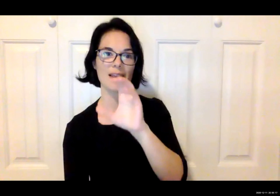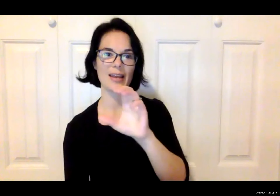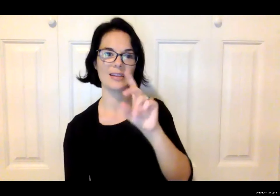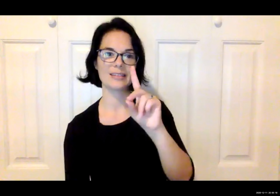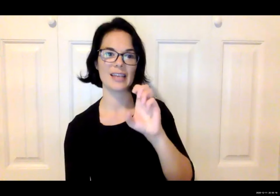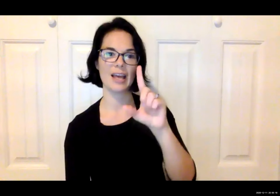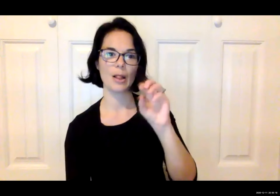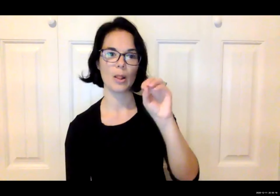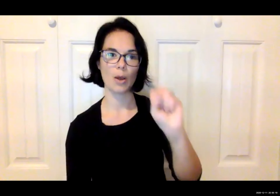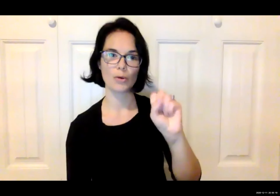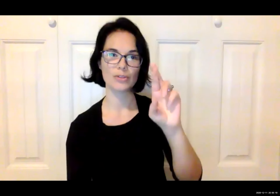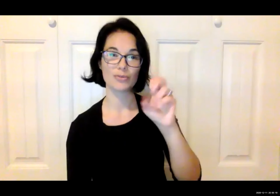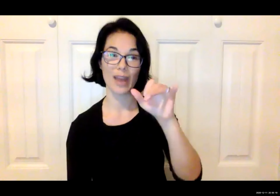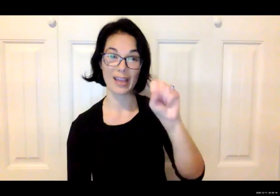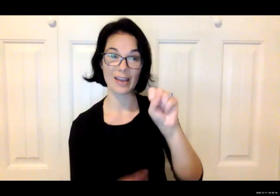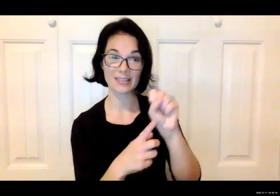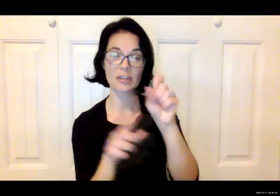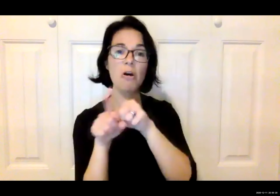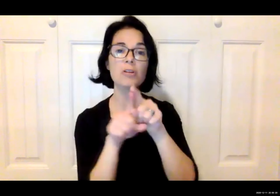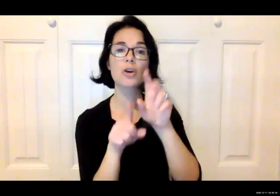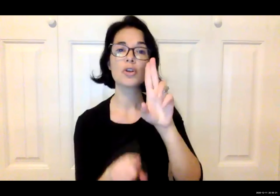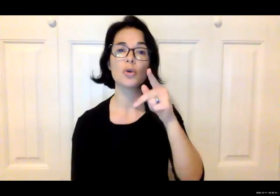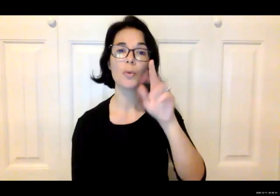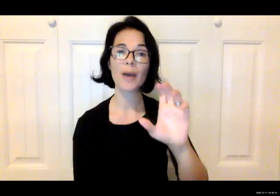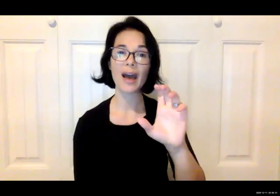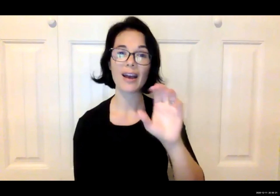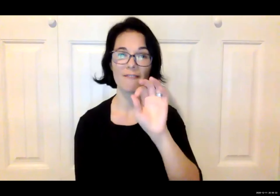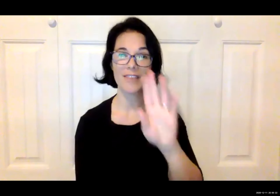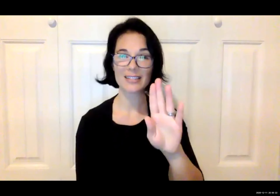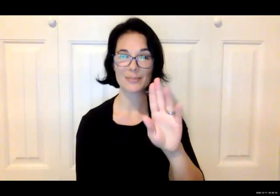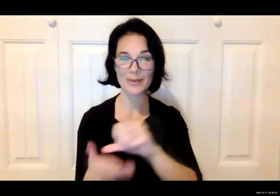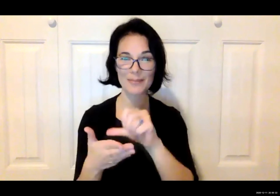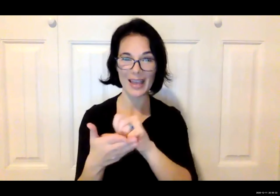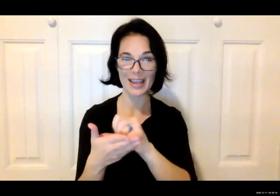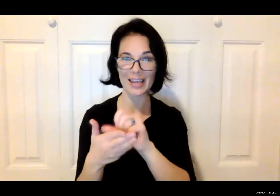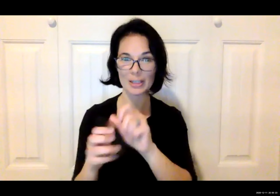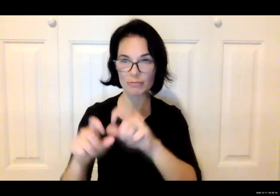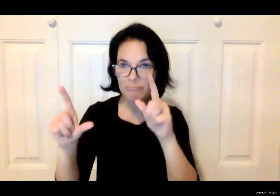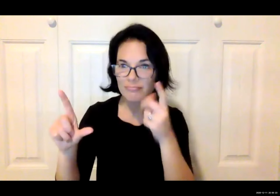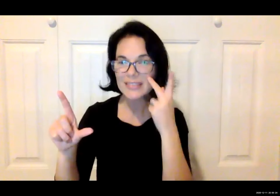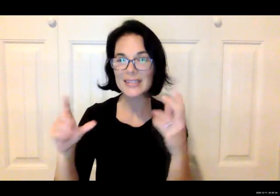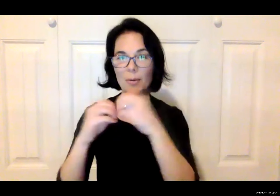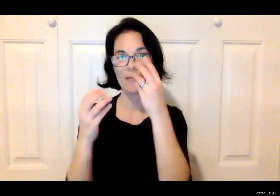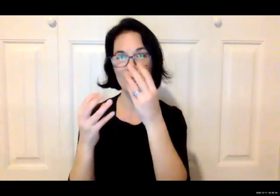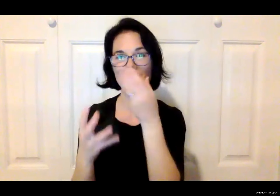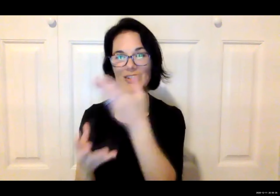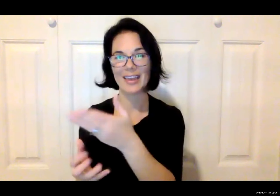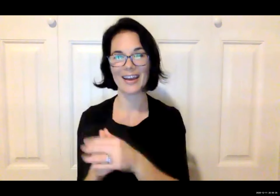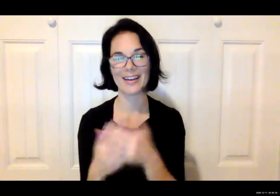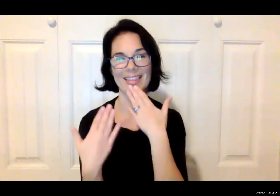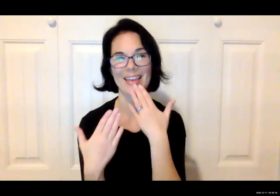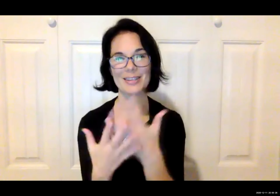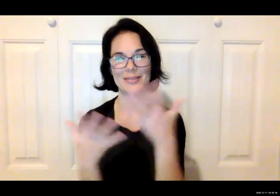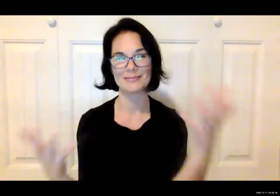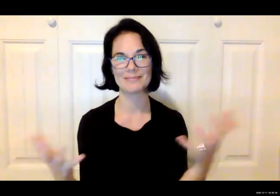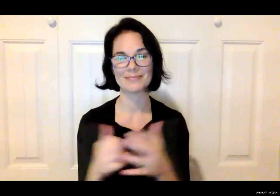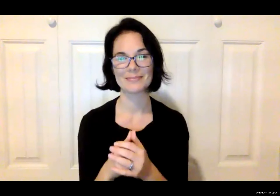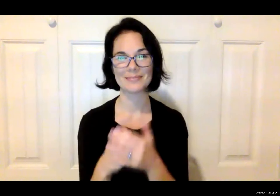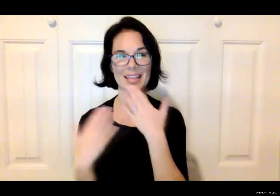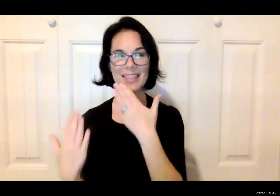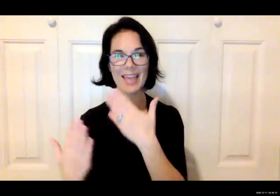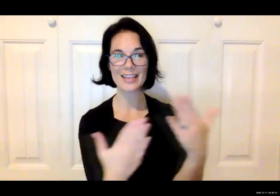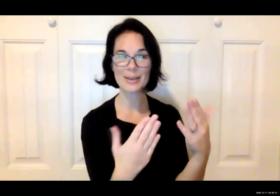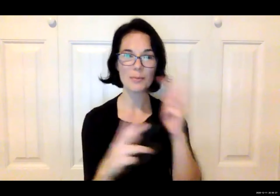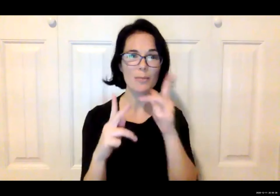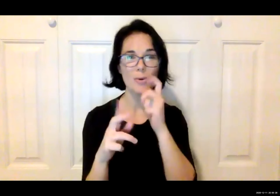to the vaccine, maybe you can check with your primary care provider about the right thing to do.